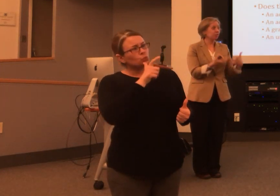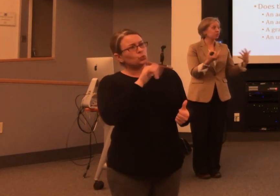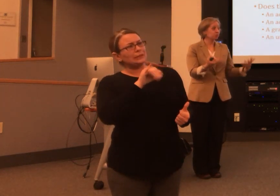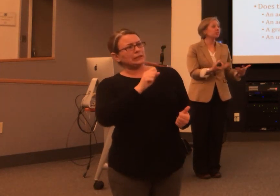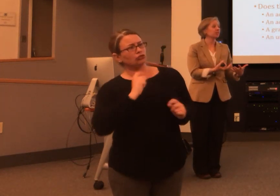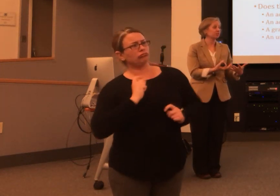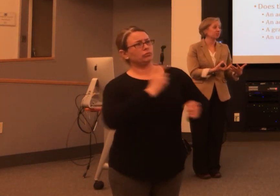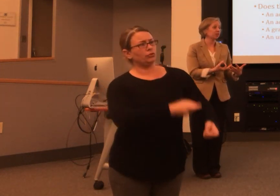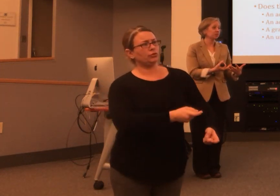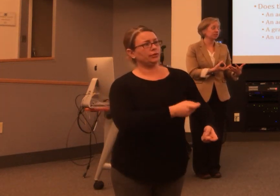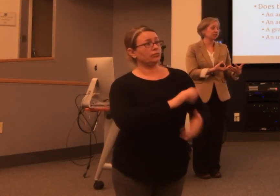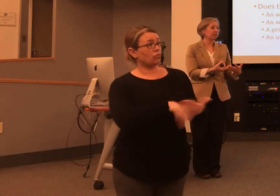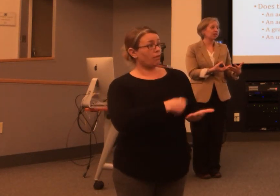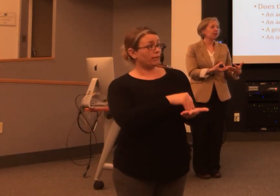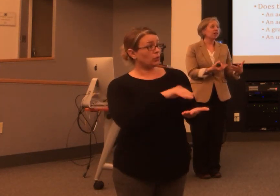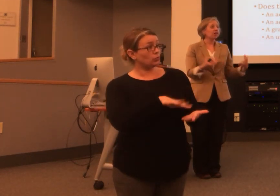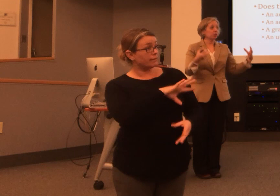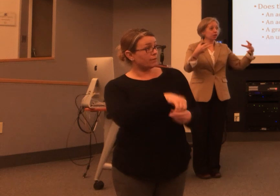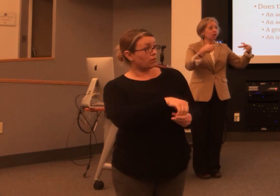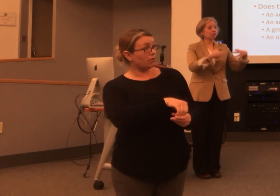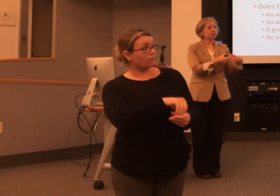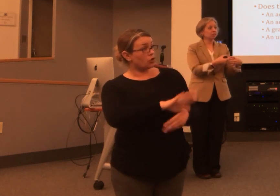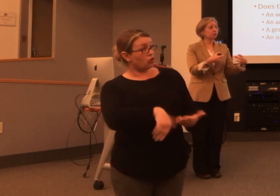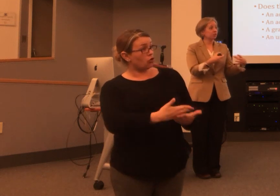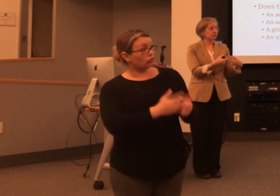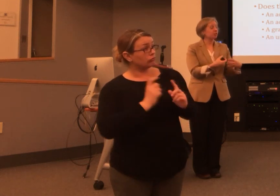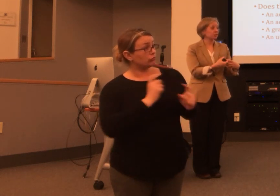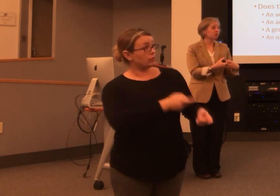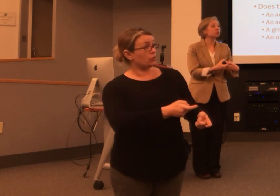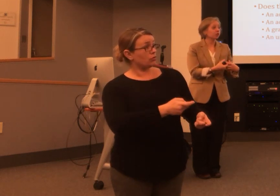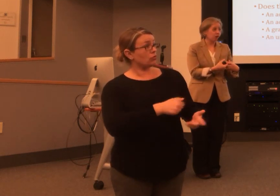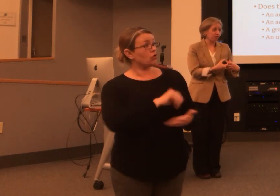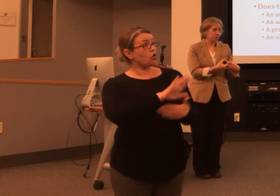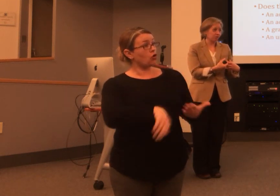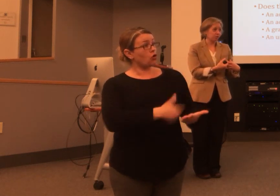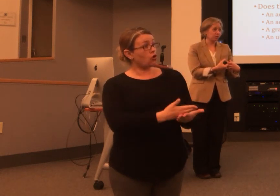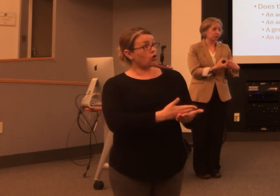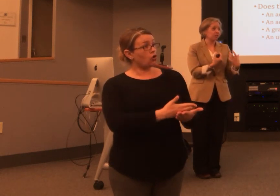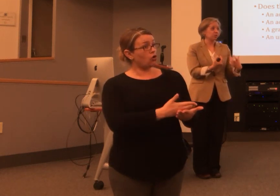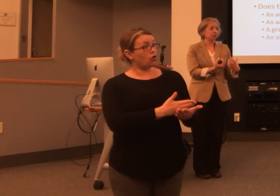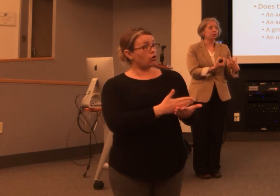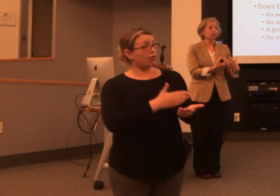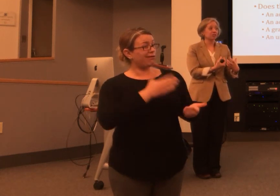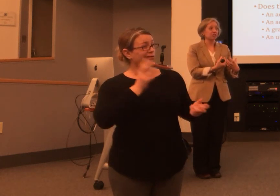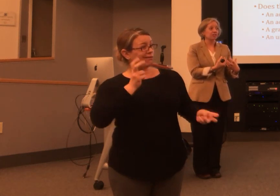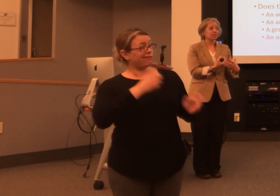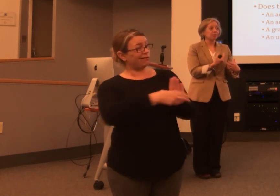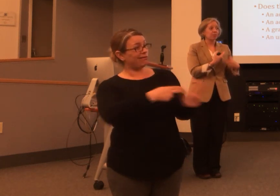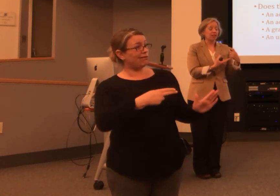All the students that are involved here. Are we all quite to consider ourselves joint authors of this work and joint owners.